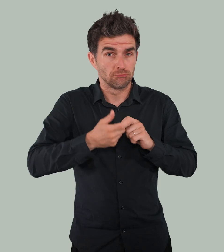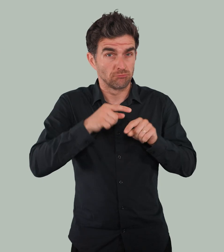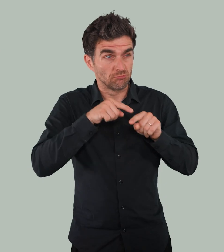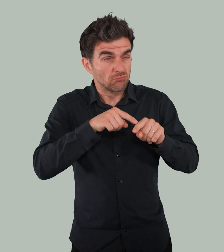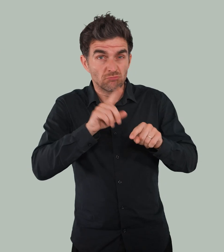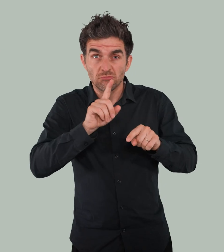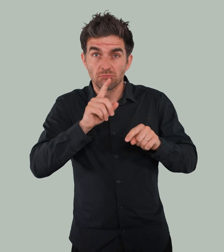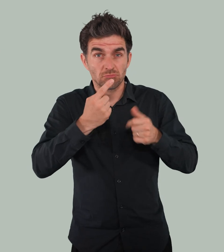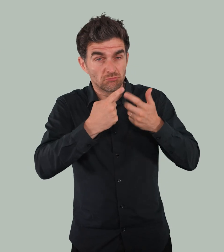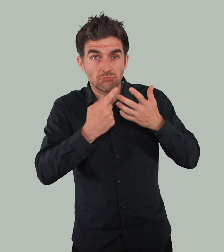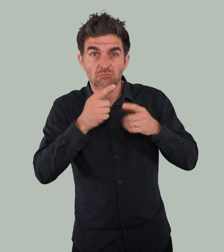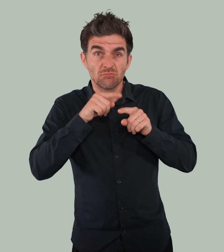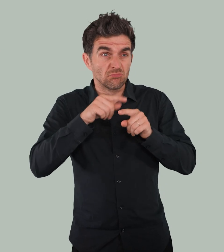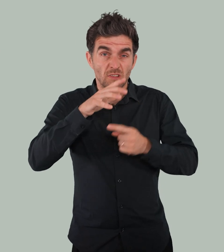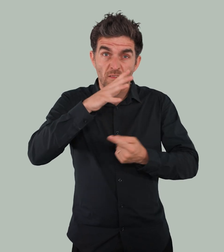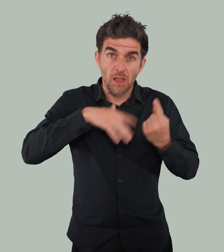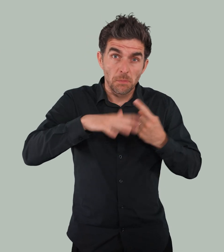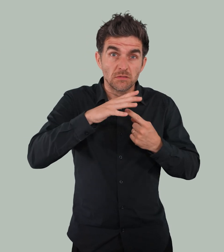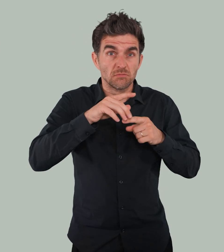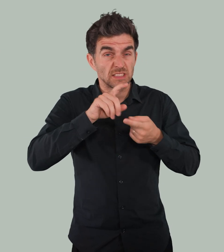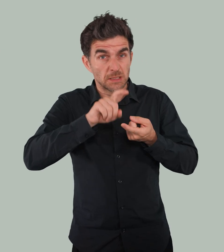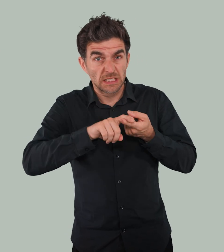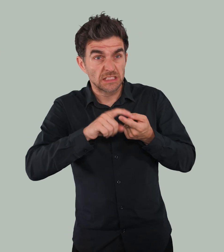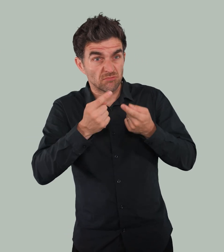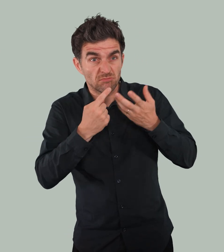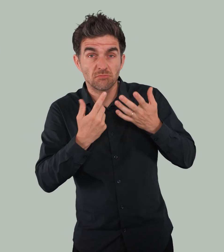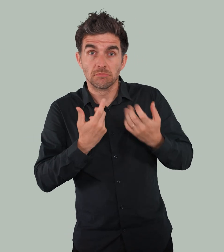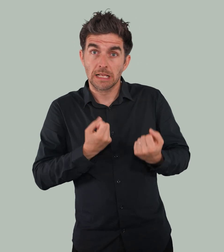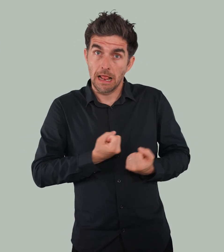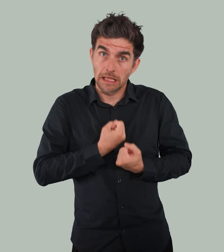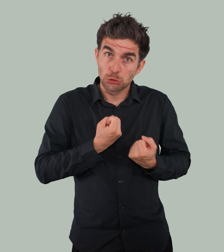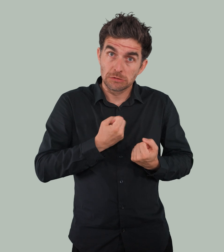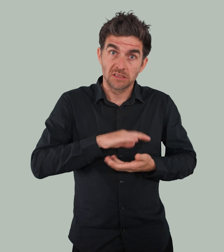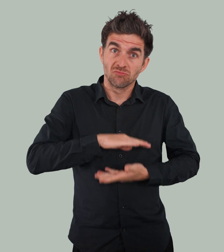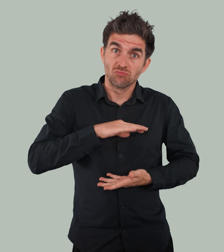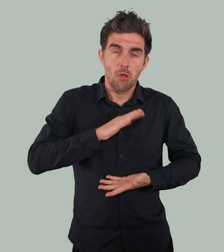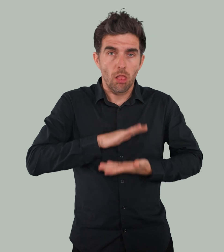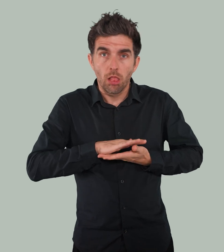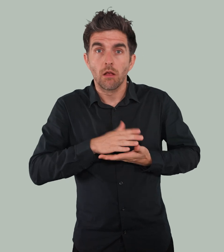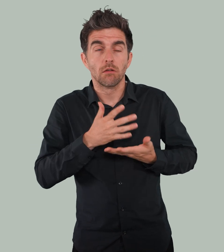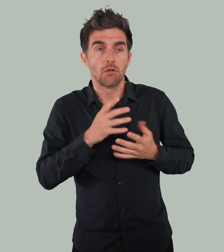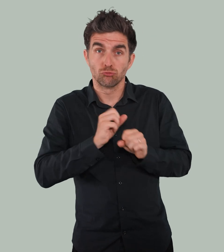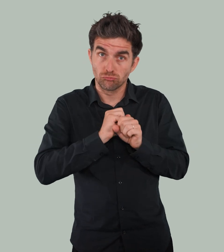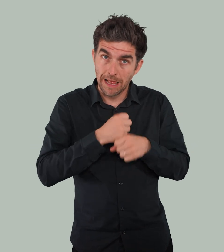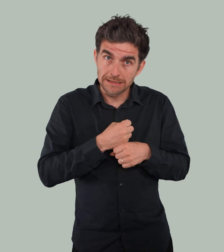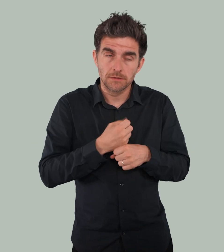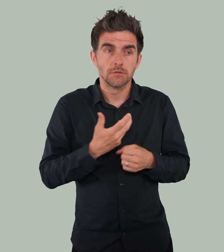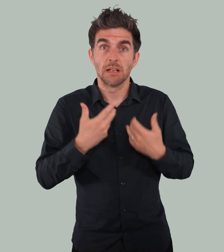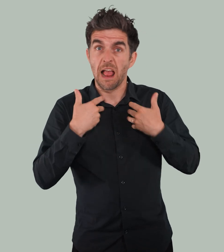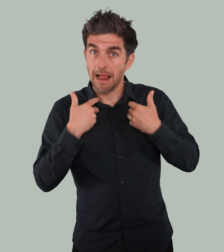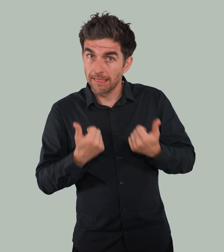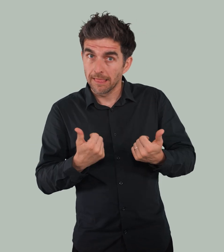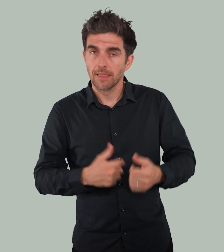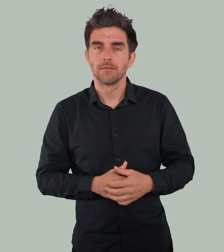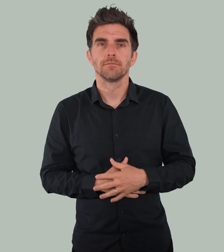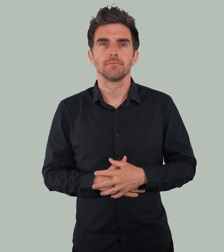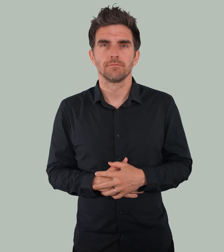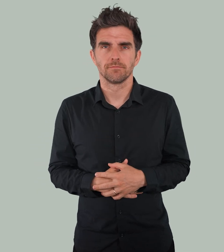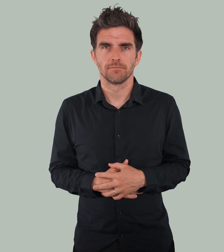across different environments, or depending on factors such as energy levels, stress, or health.